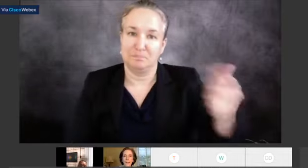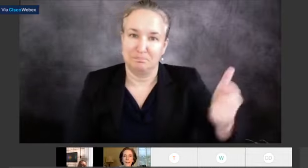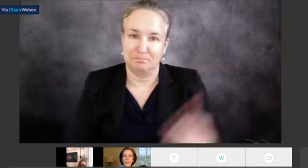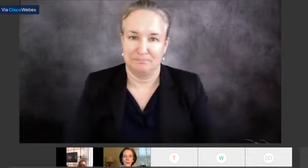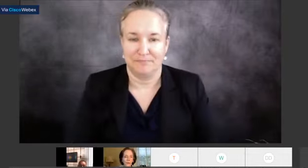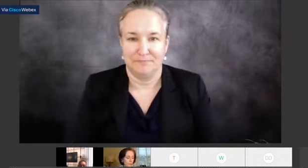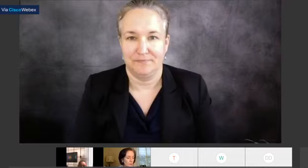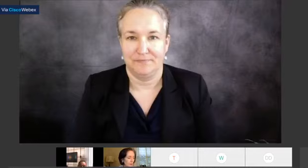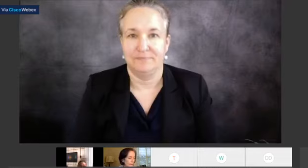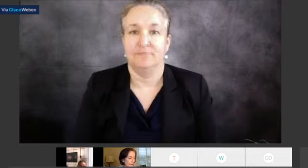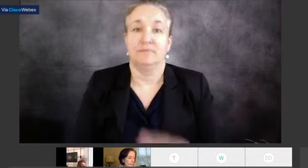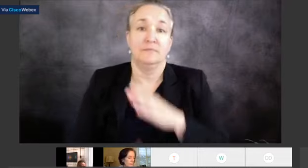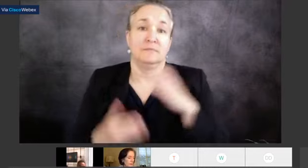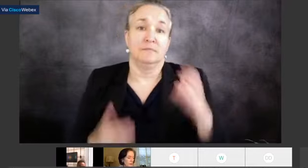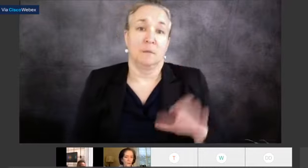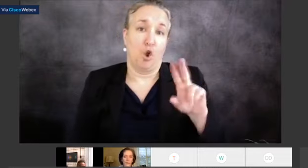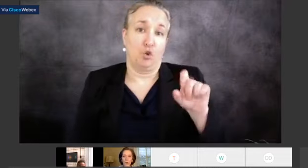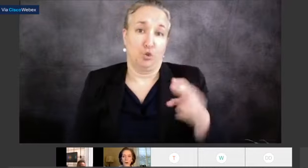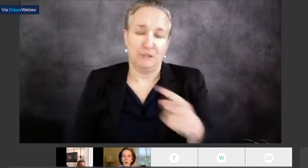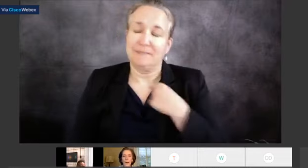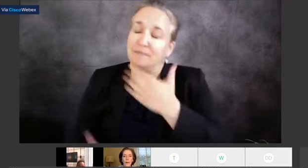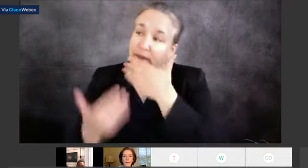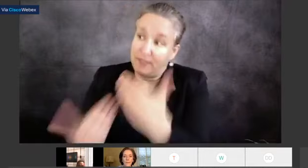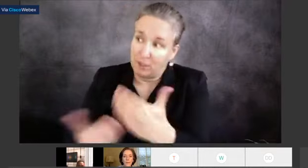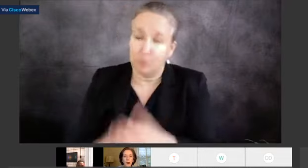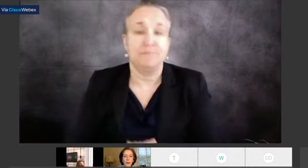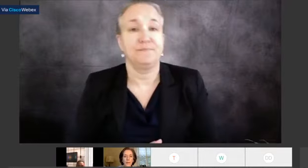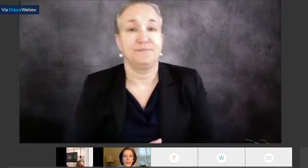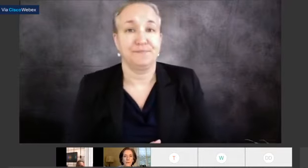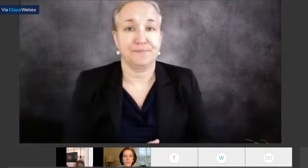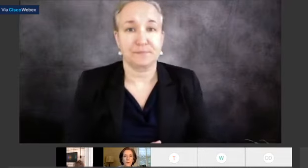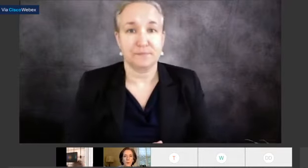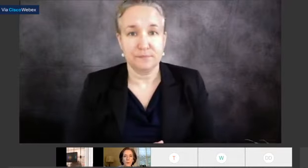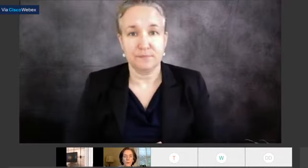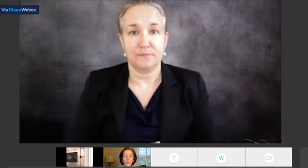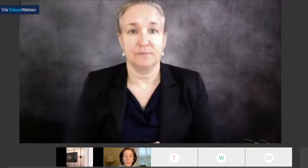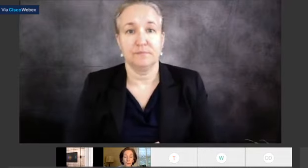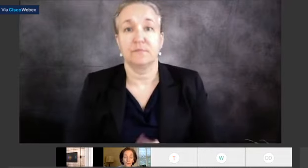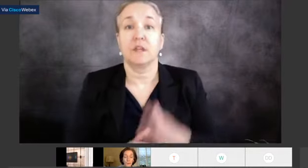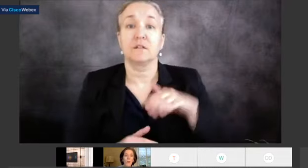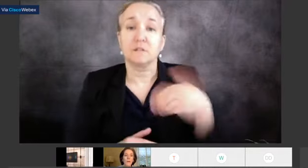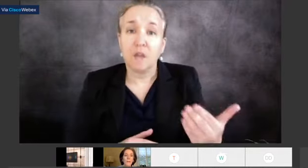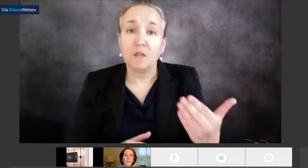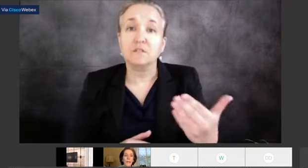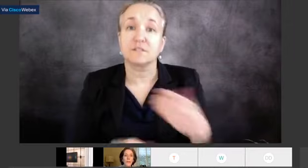[Commissioner] thank you commissioner Lawrence so um our next virtual briefing will be next